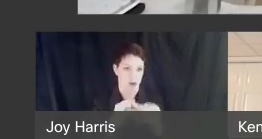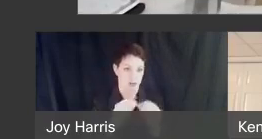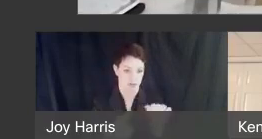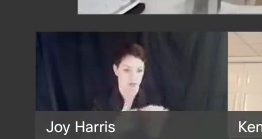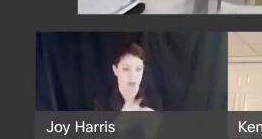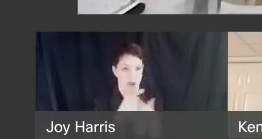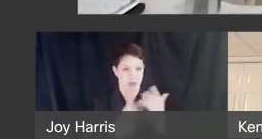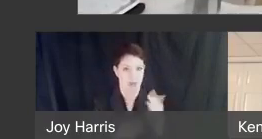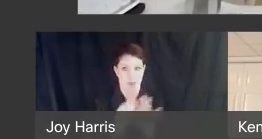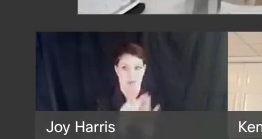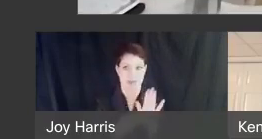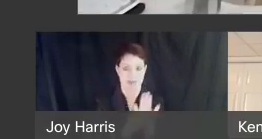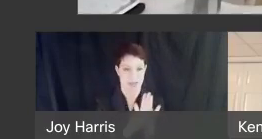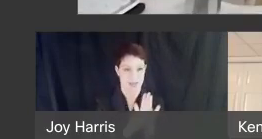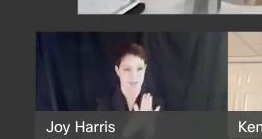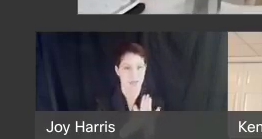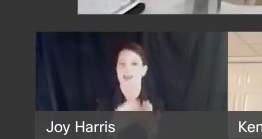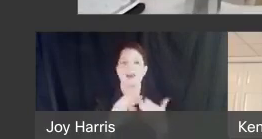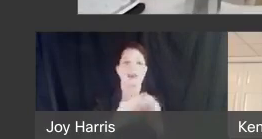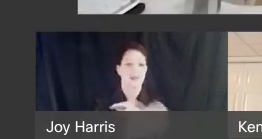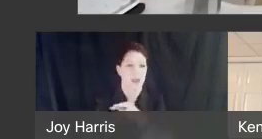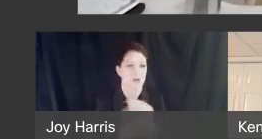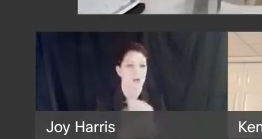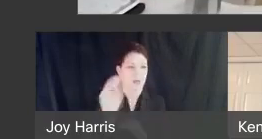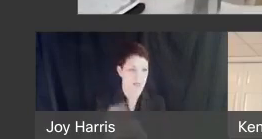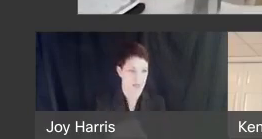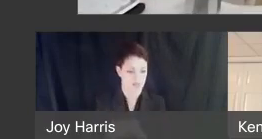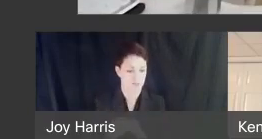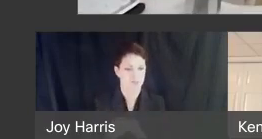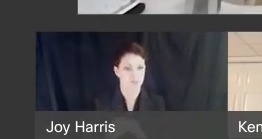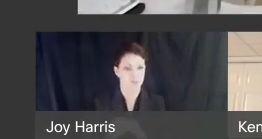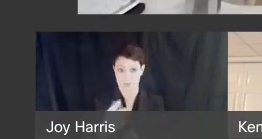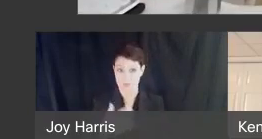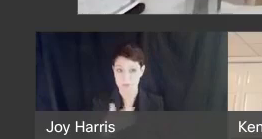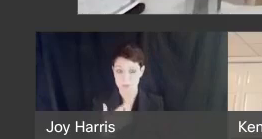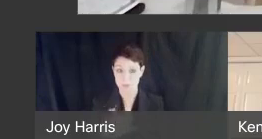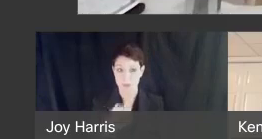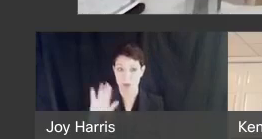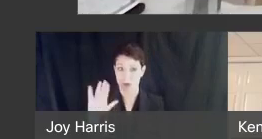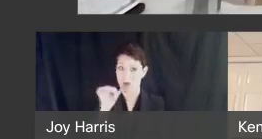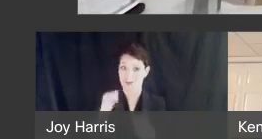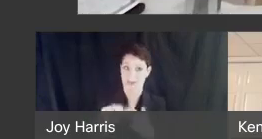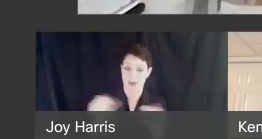percent, I'm sorry, County percentages. Do you feel like her letter addressed or provided you with